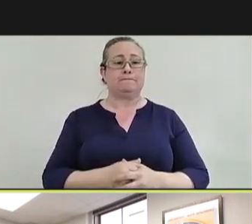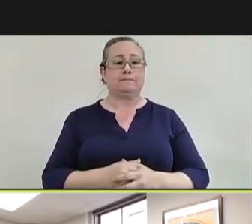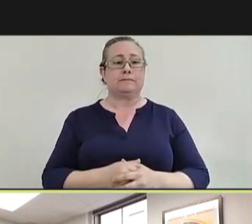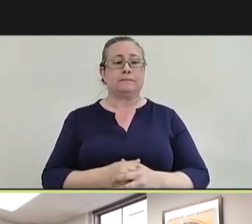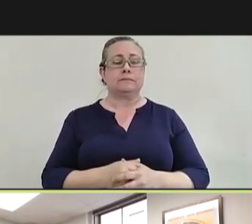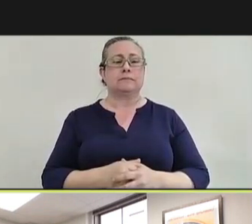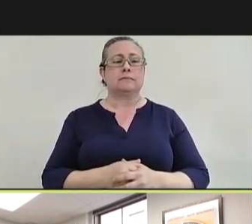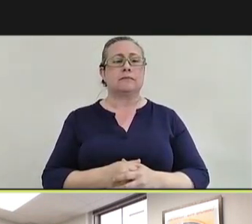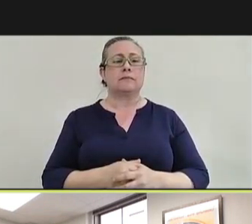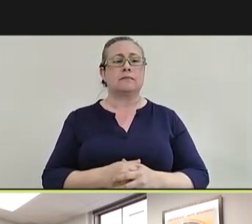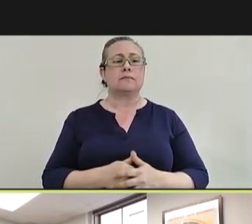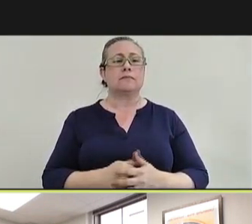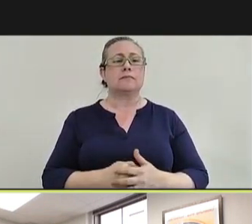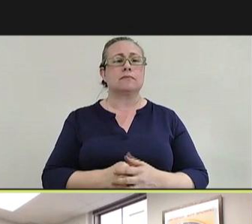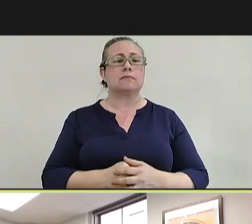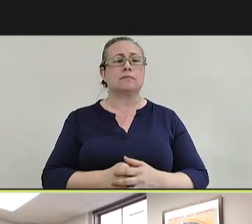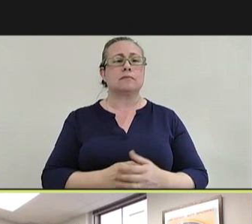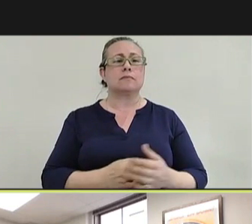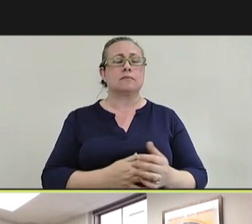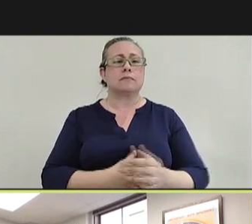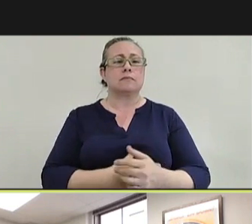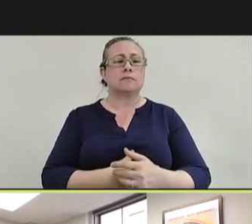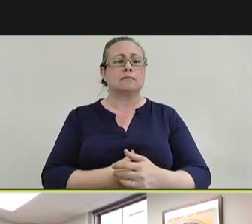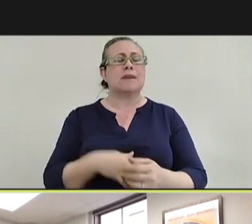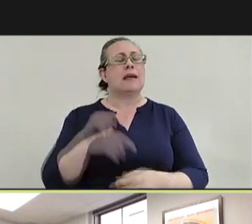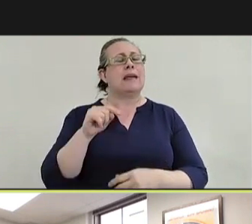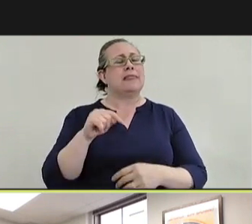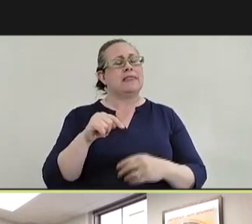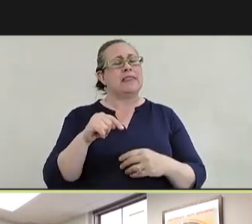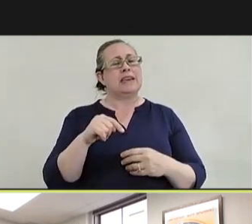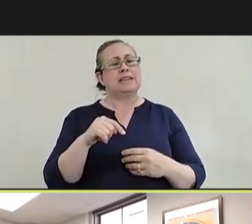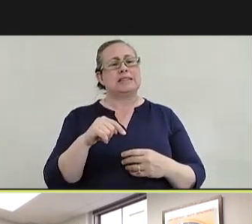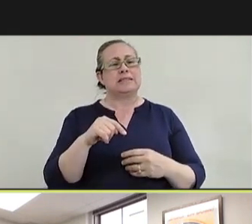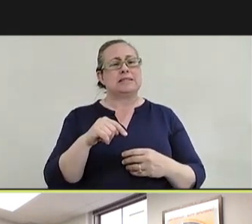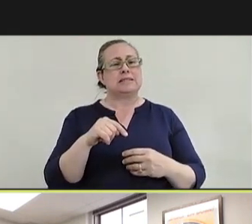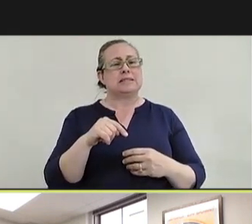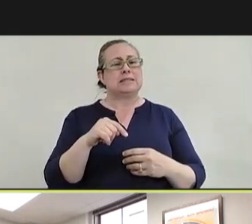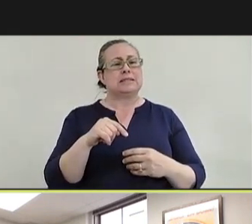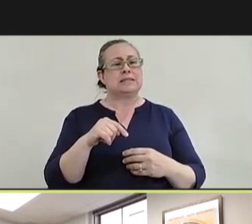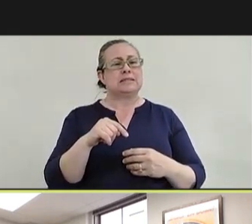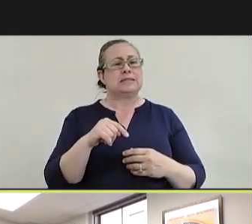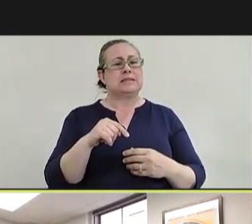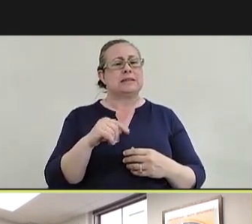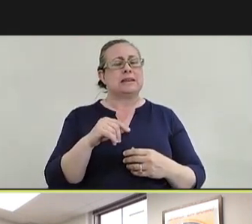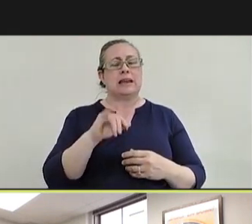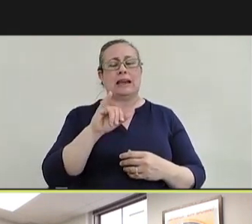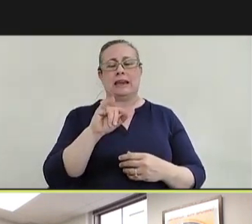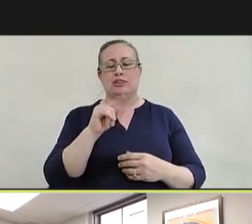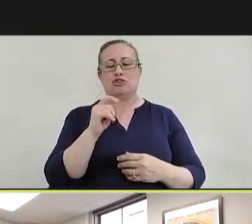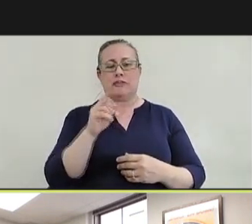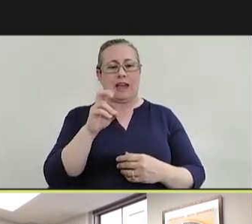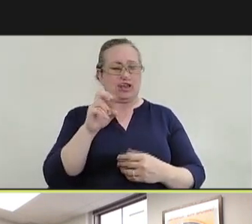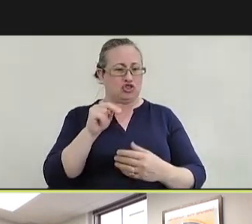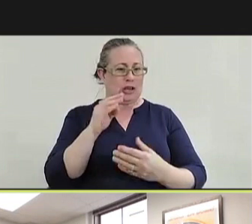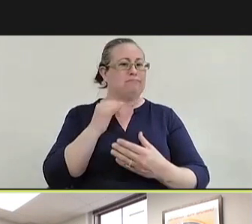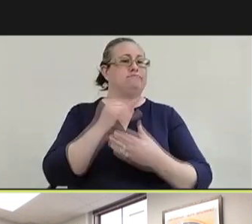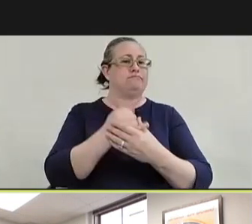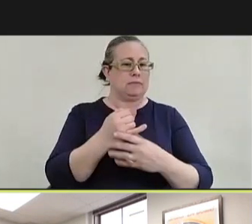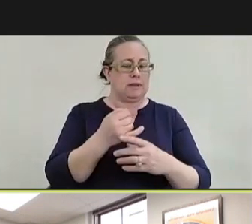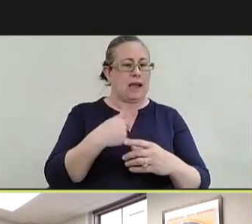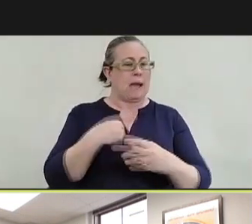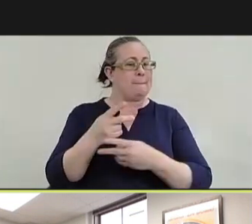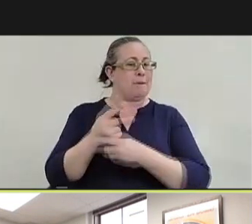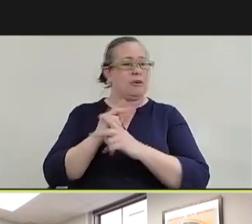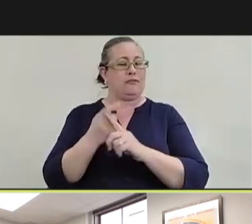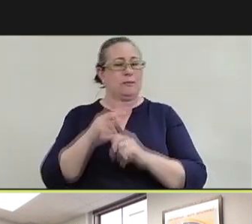This is a slide that or an intervention that I borrowed from Doctor Chamberlain's 10-year-old